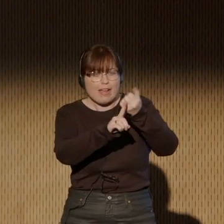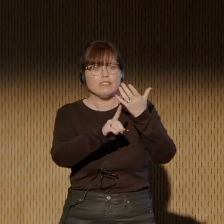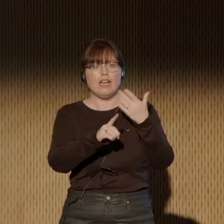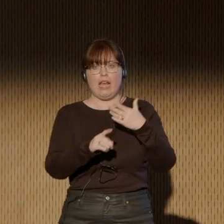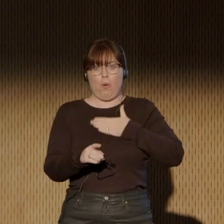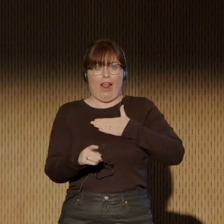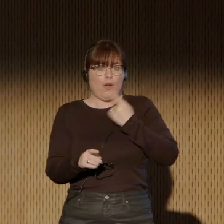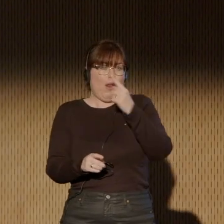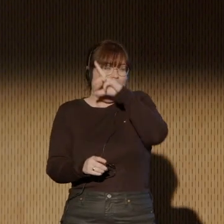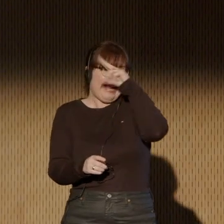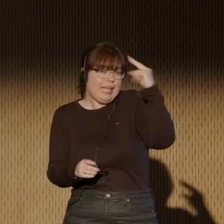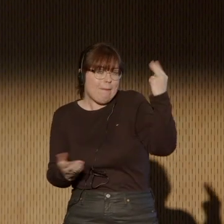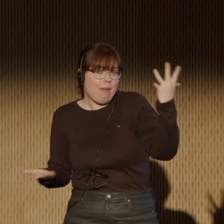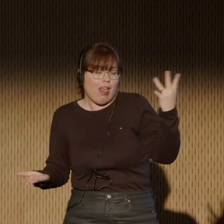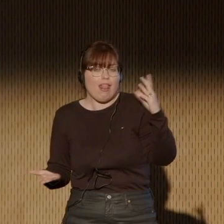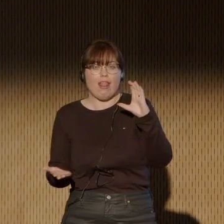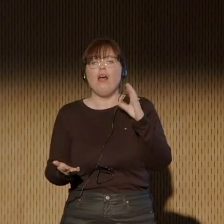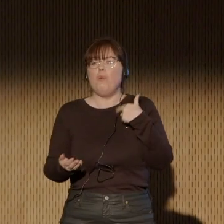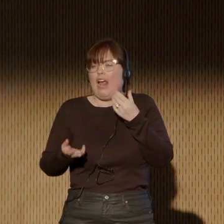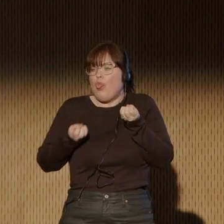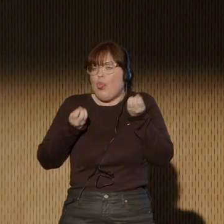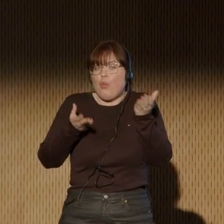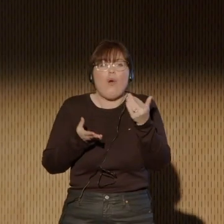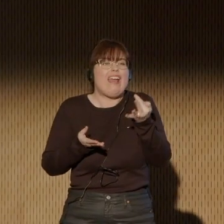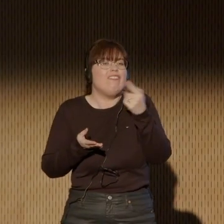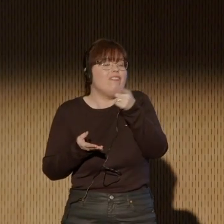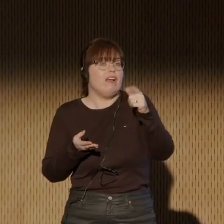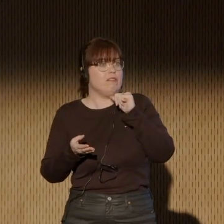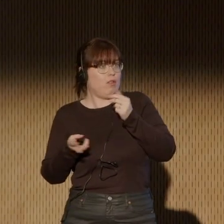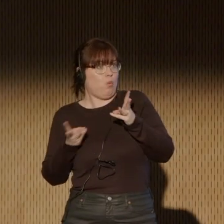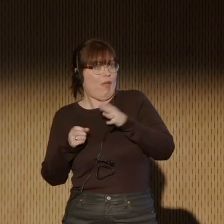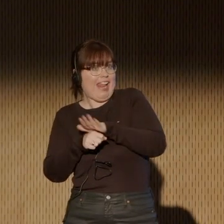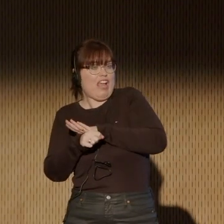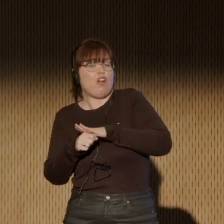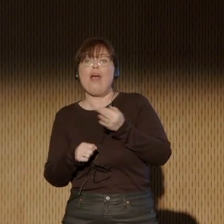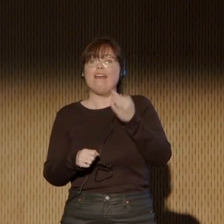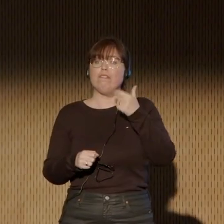we have a little scenario. If anybody would like that, or if you're happy doing this,